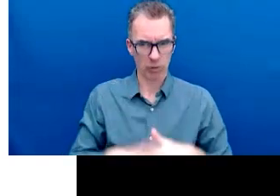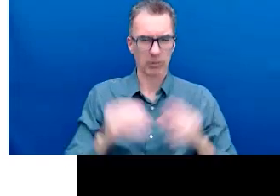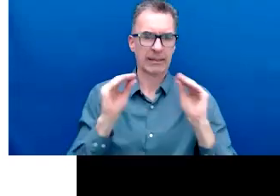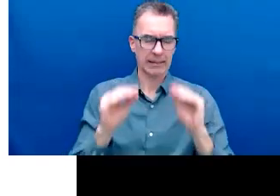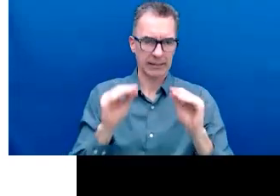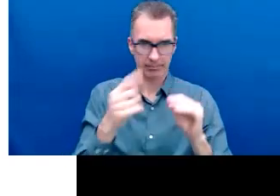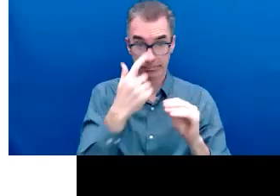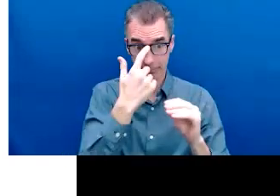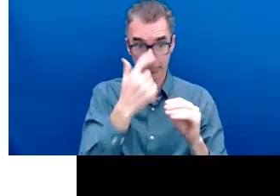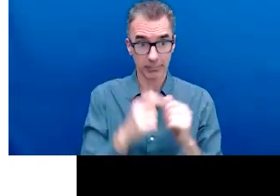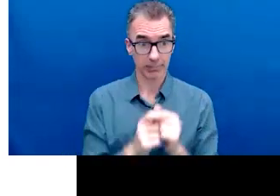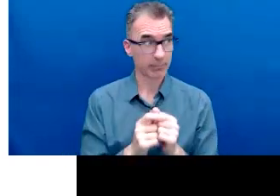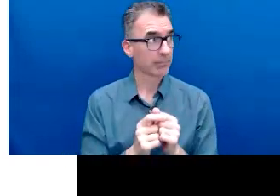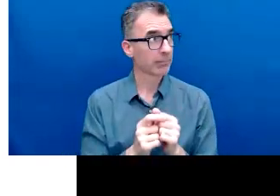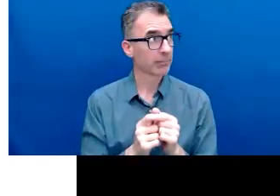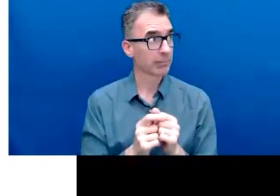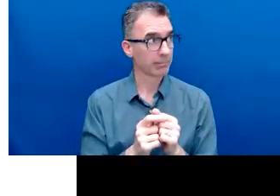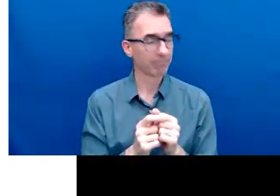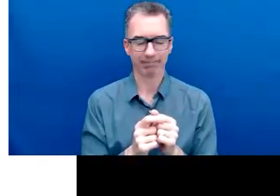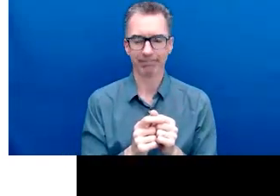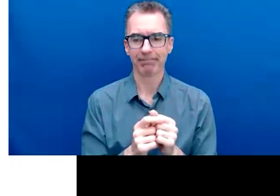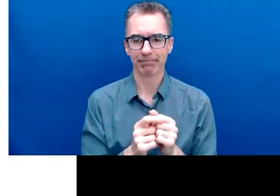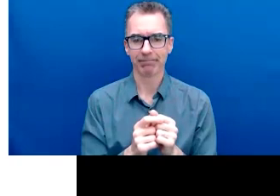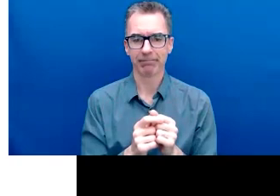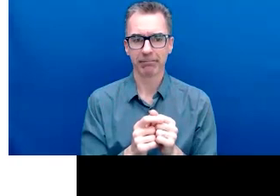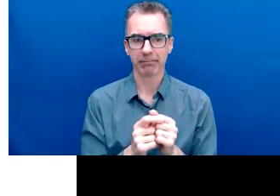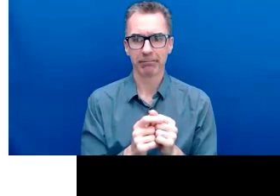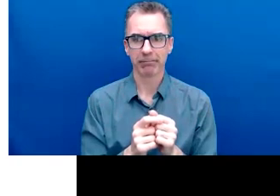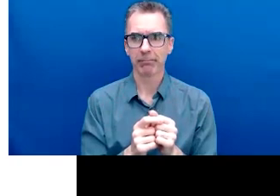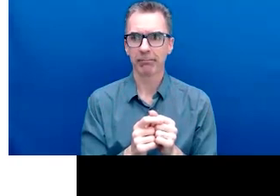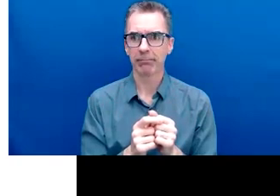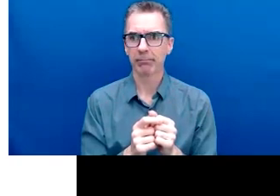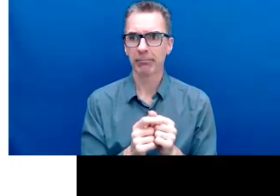I was a pretty new instructor, hadn't had, didn't have a lot of experience.